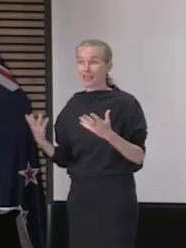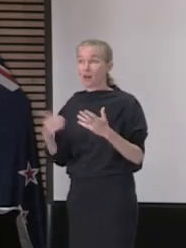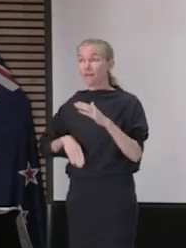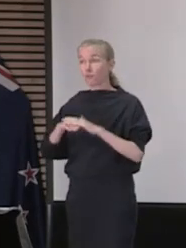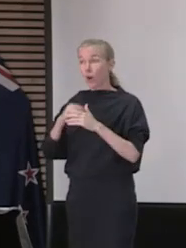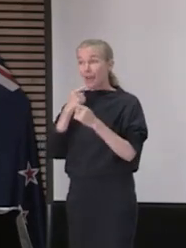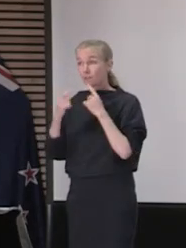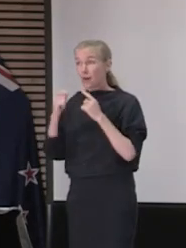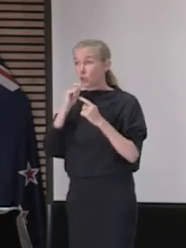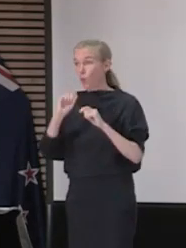Have a good weekend.